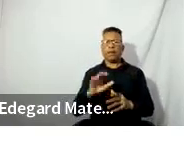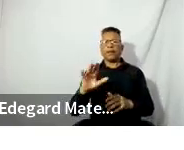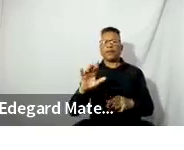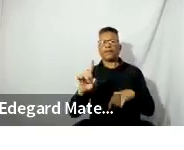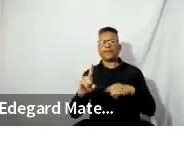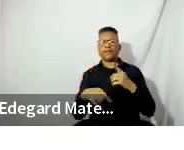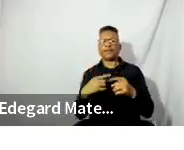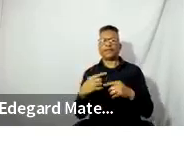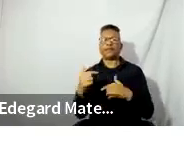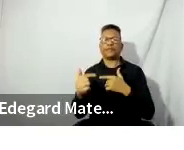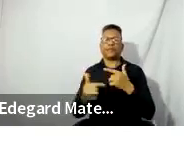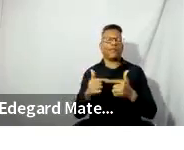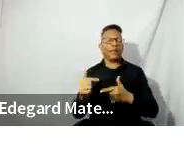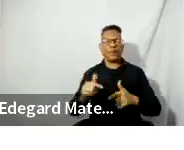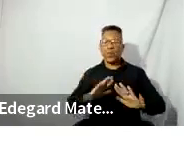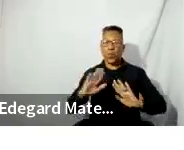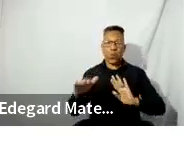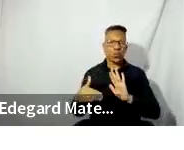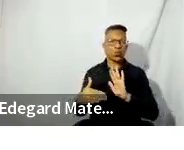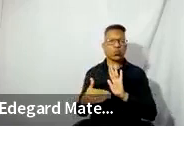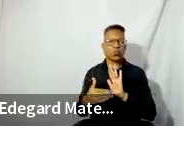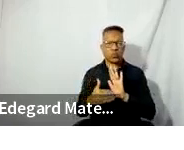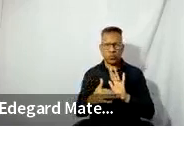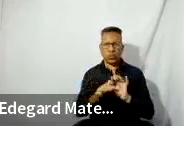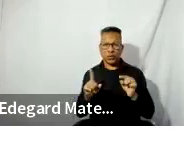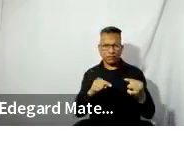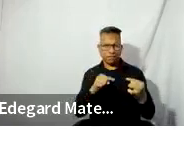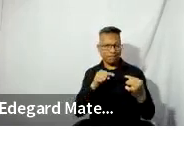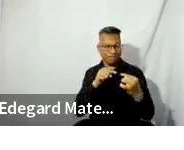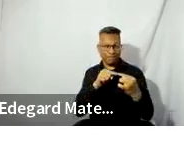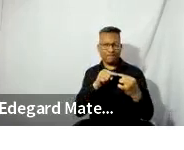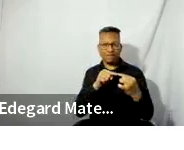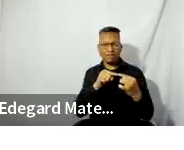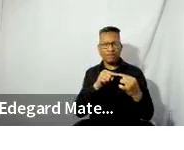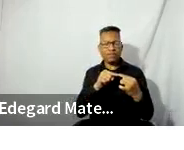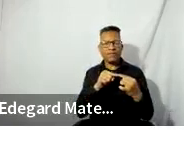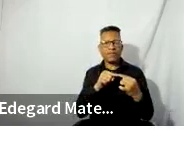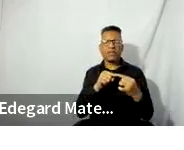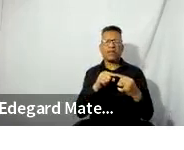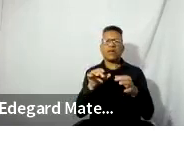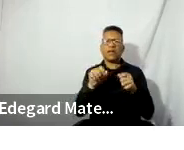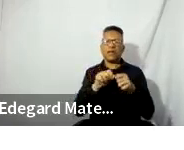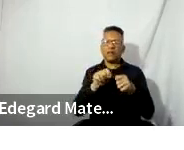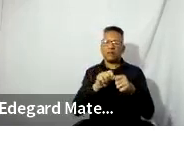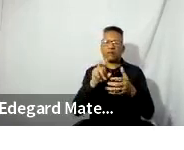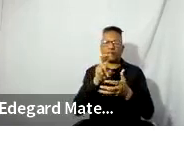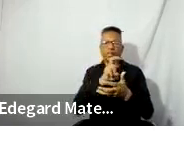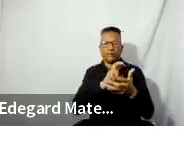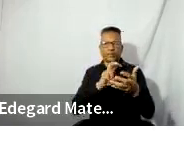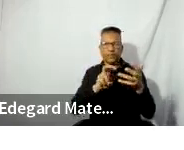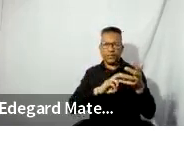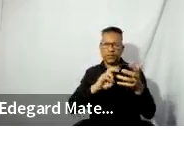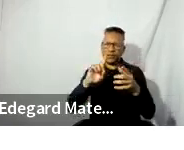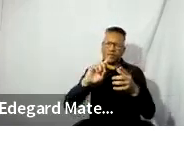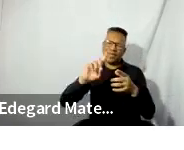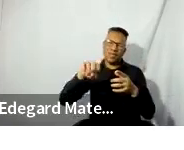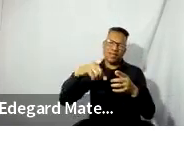But the complete But the complete work to which it it belongs. it belongs. was was only it belongs was was only published later